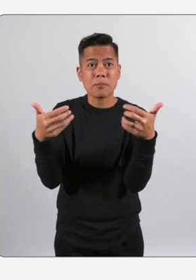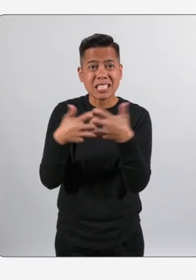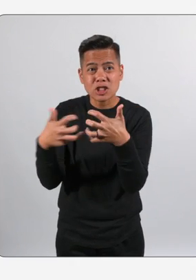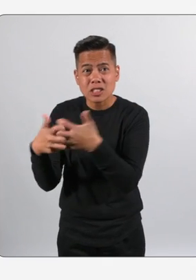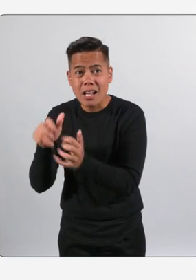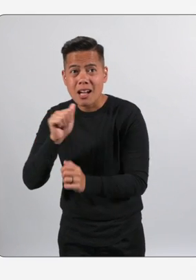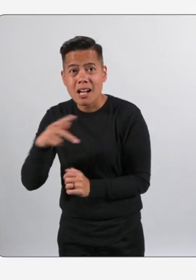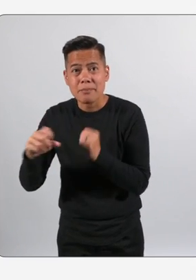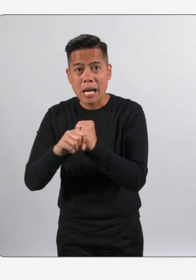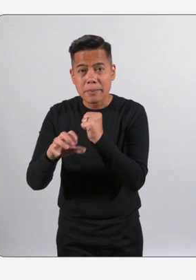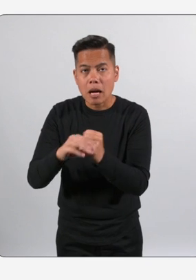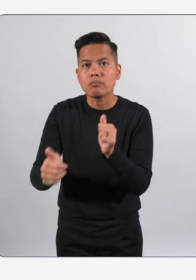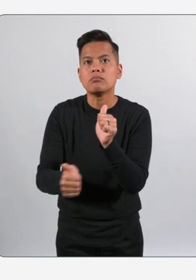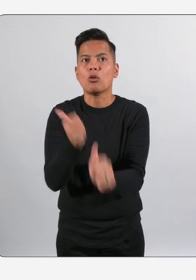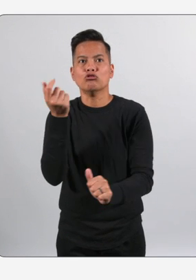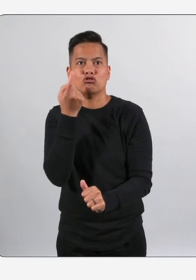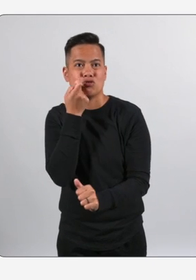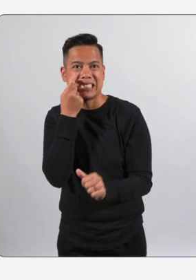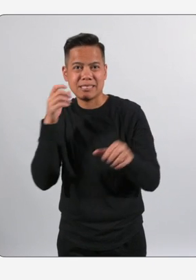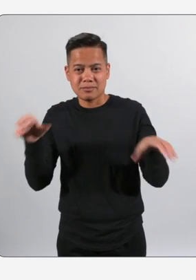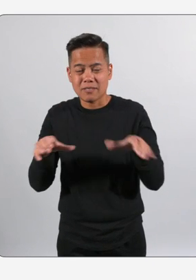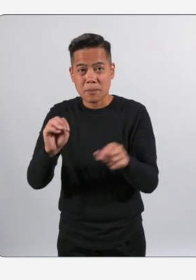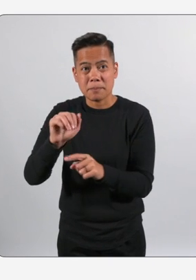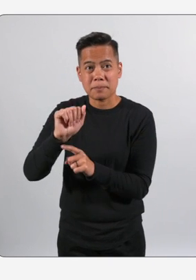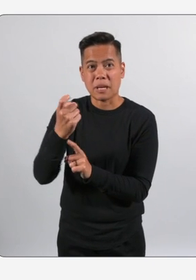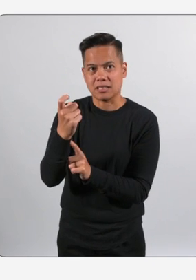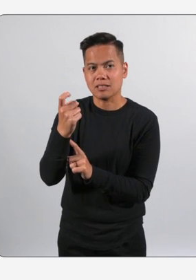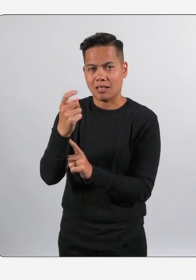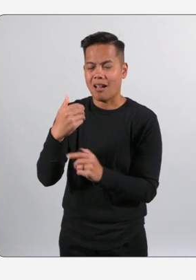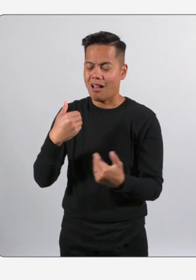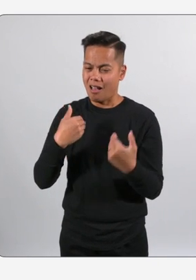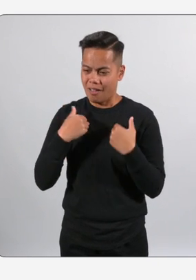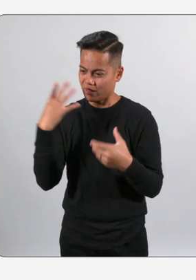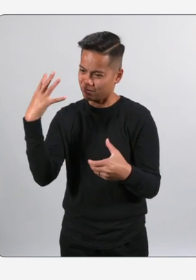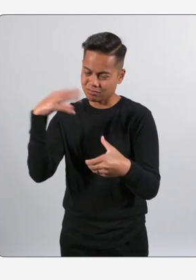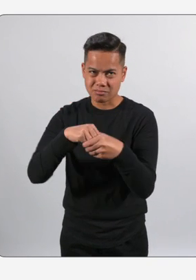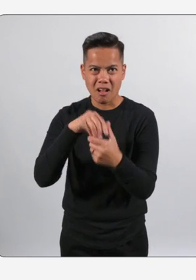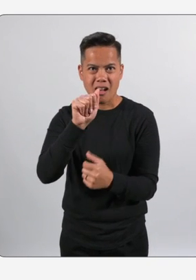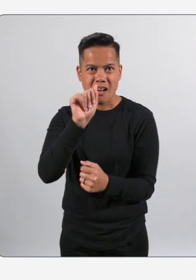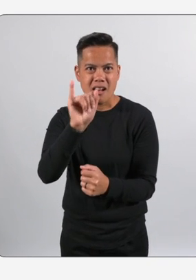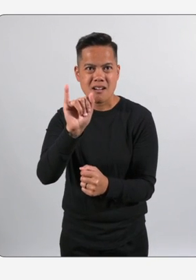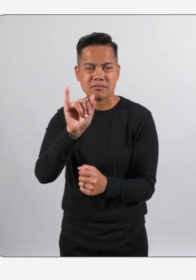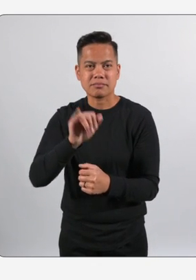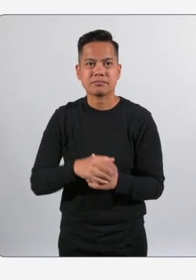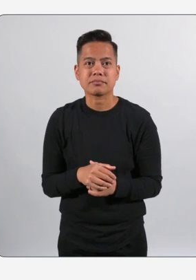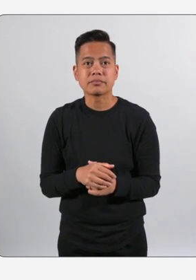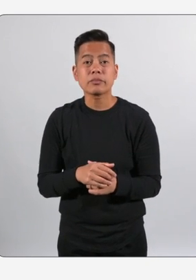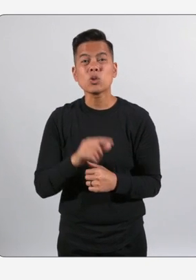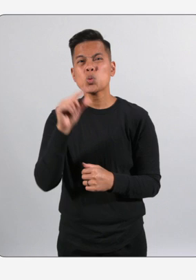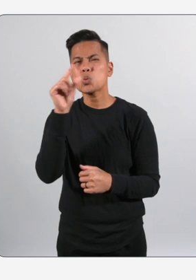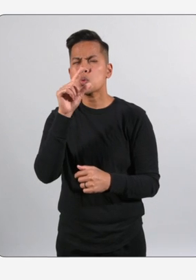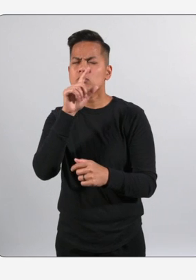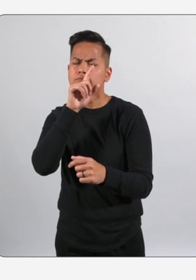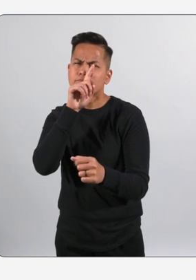Performance Max, all have AI at their core. At Google, we are committed to driving a future ads experience